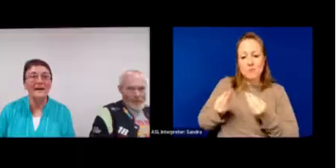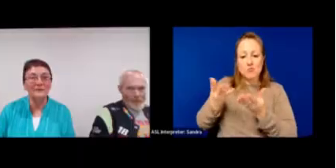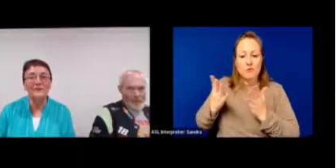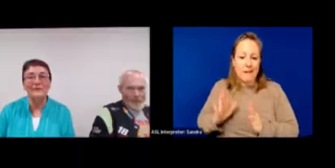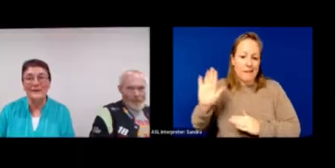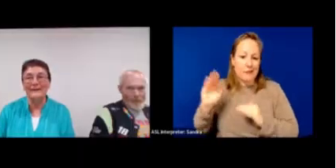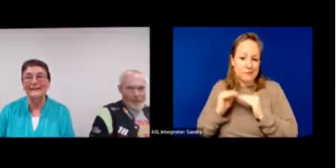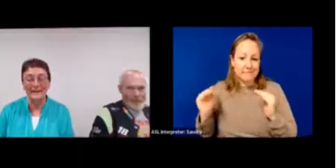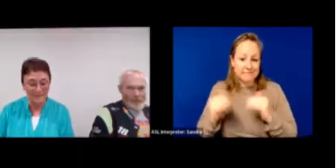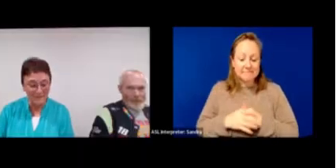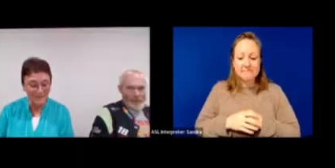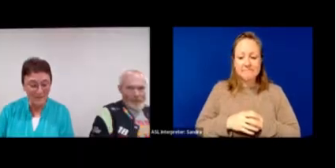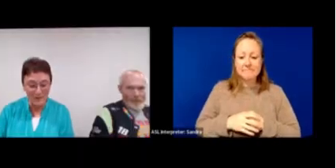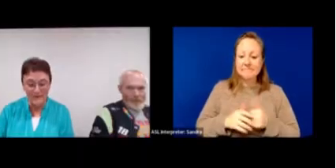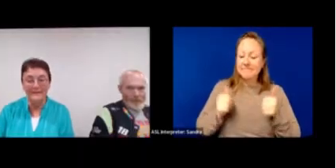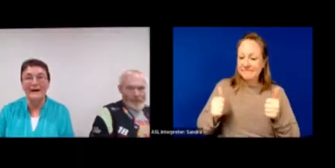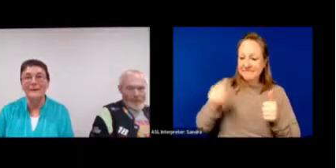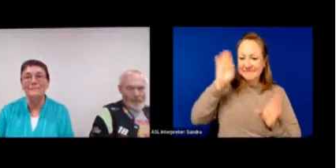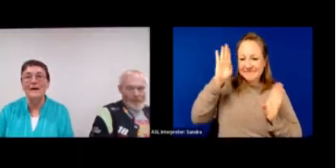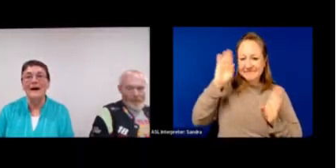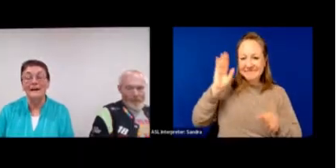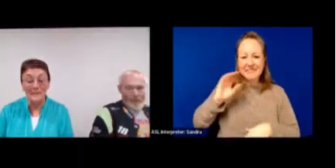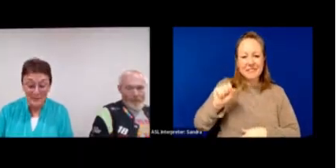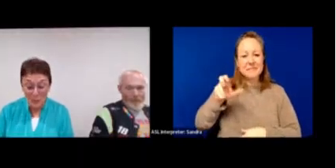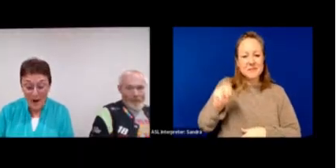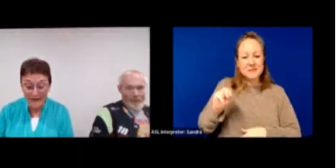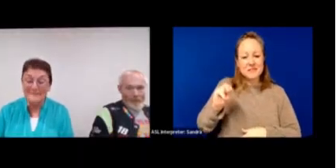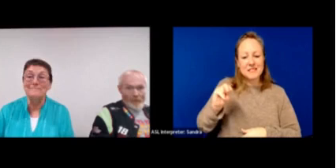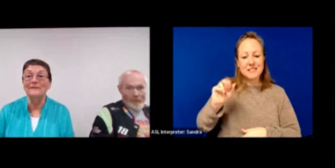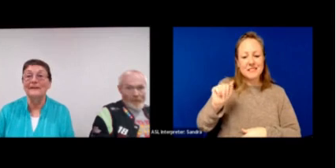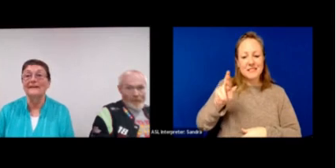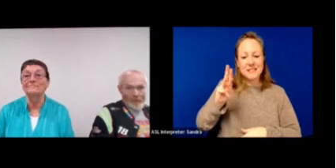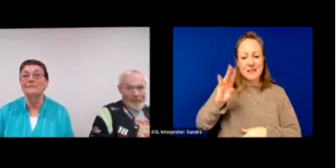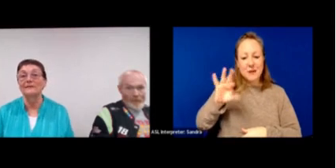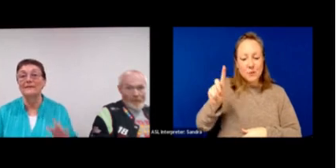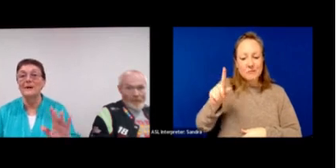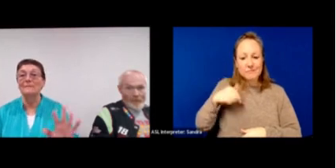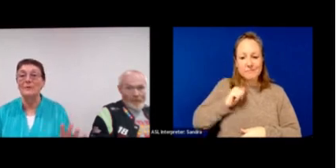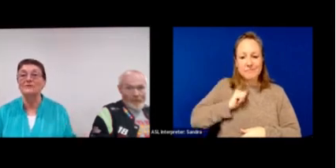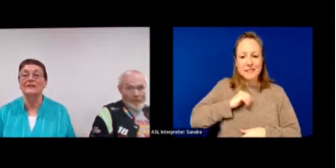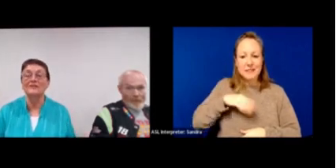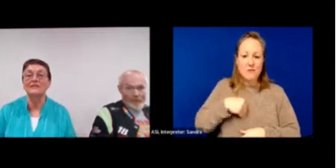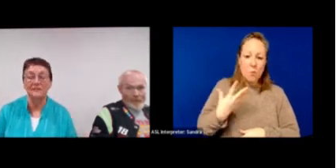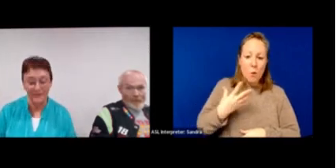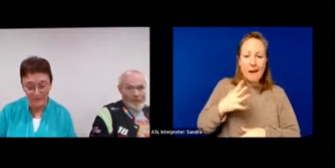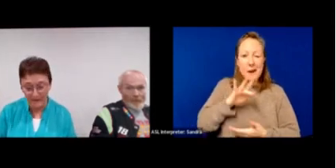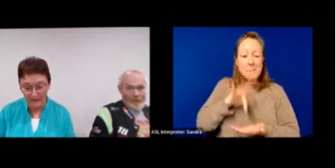afternoon, everybody. Again, I'm Susan Arwood. I am a white middle aged middle age might be pushing it just a little bit.